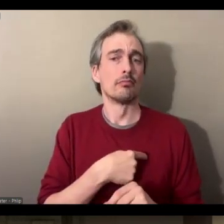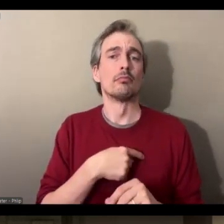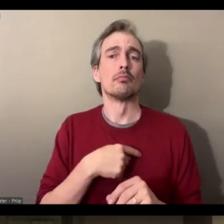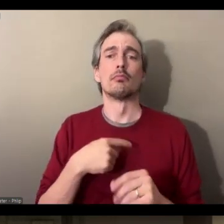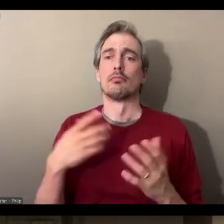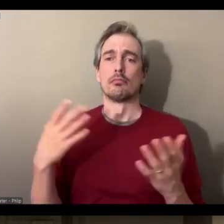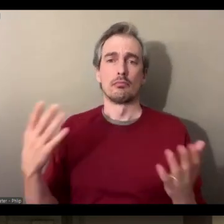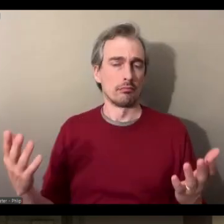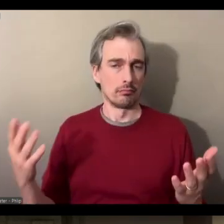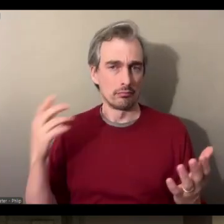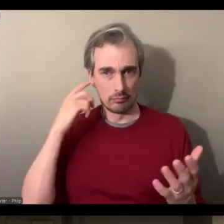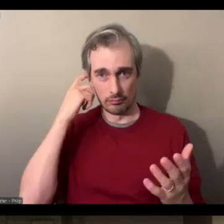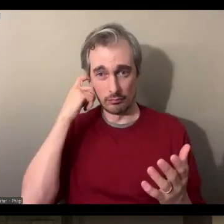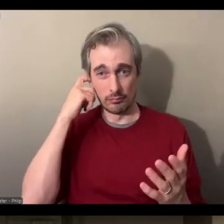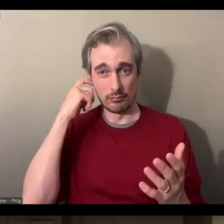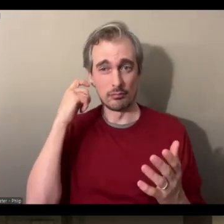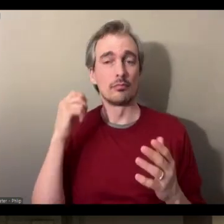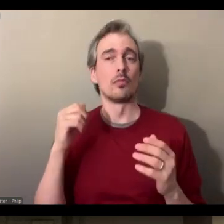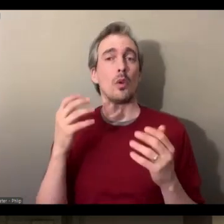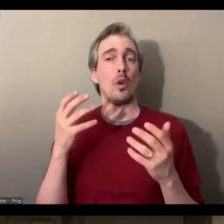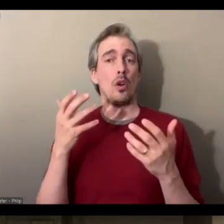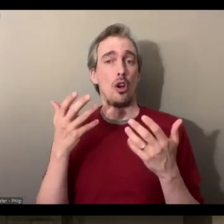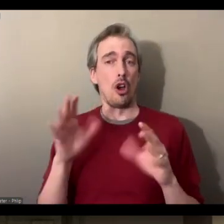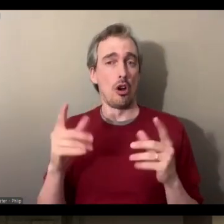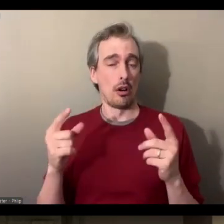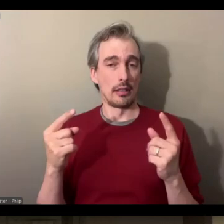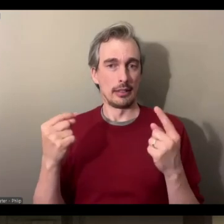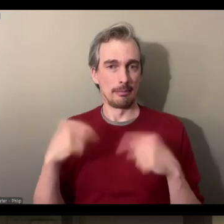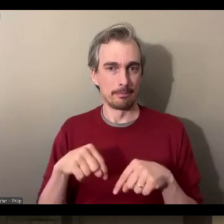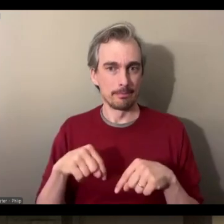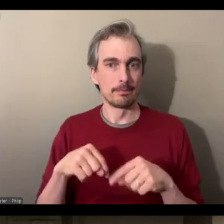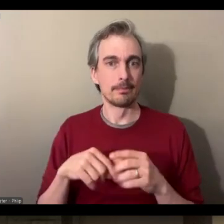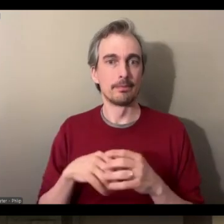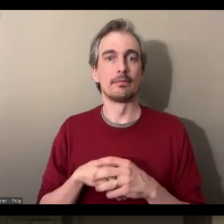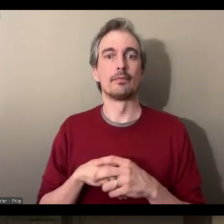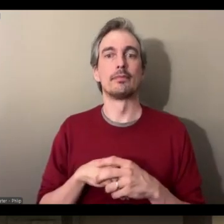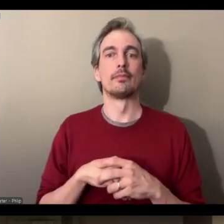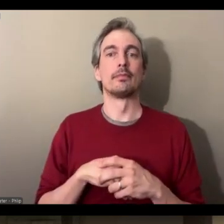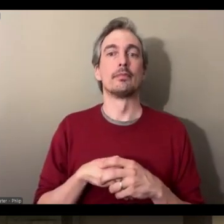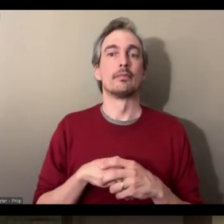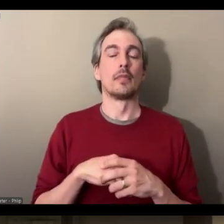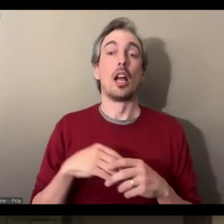the end of our journey, we're sort of cursing at you under our breath, and we're bringing that into